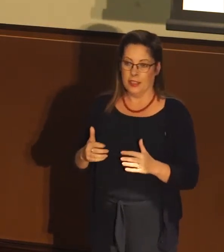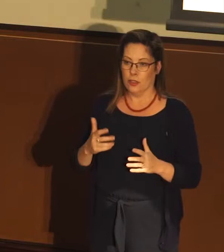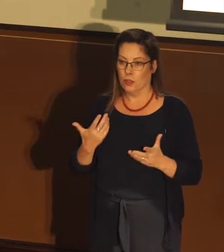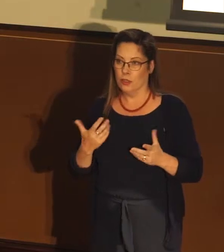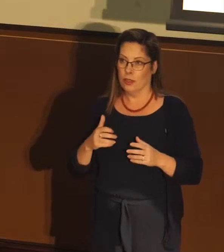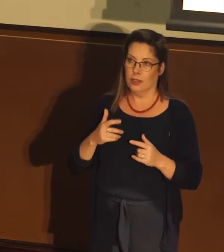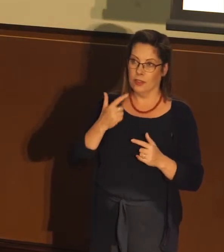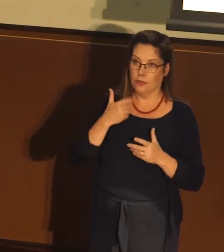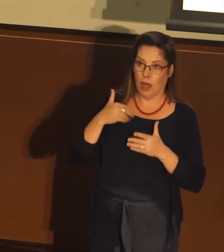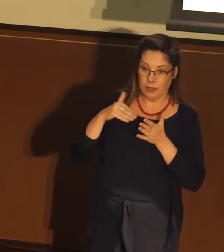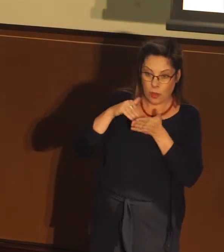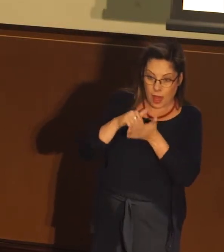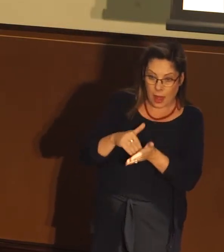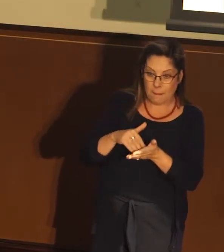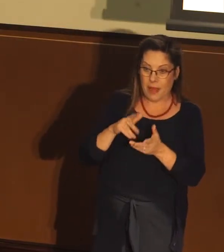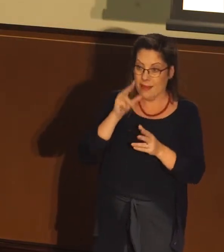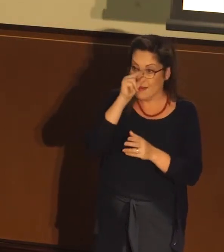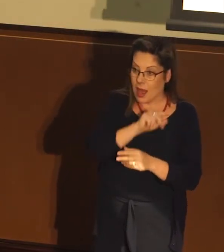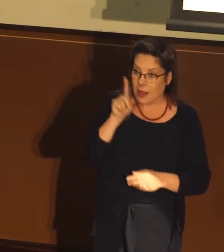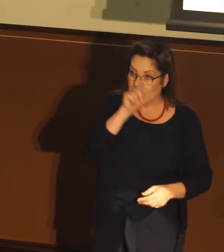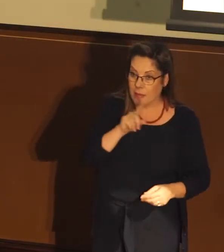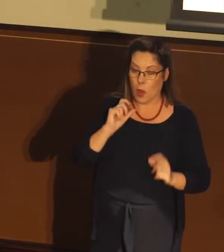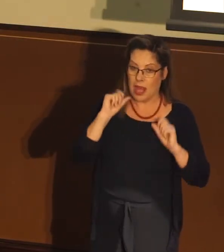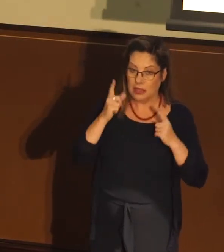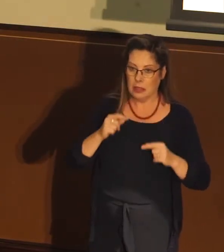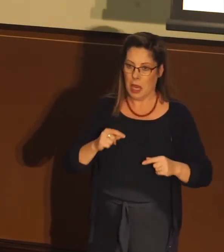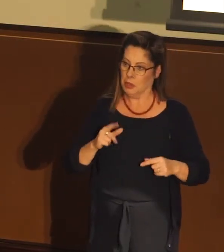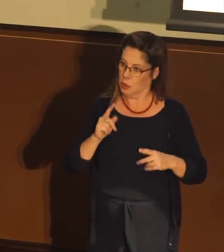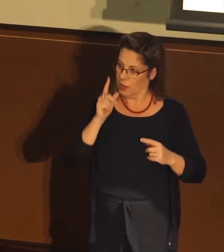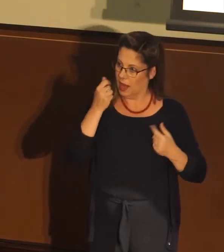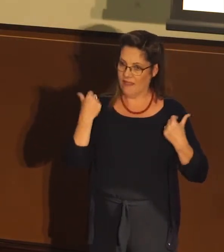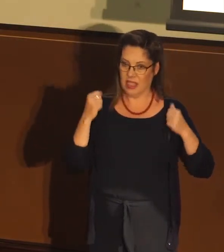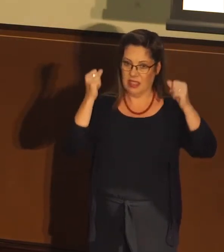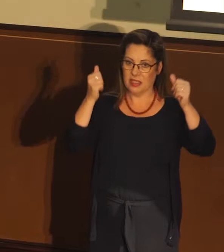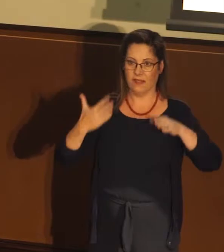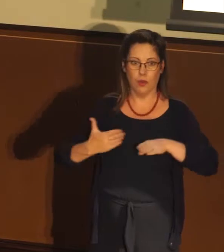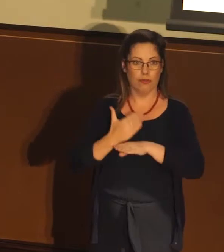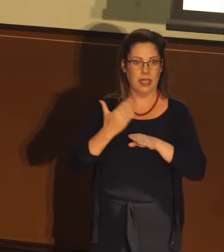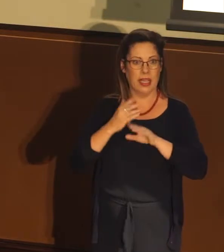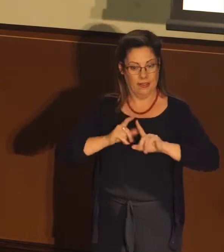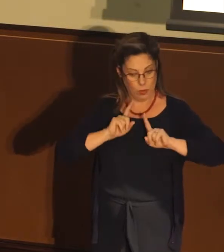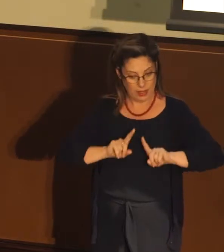that retail is a career and quite a successful career as well. If you are able to stick with it and see the value